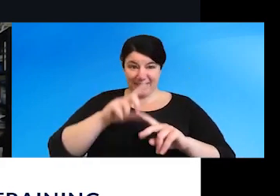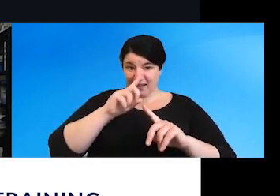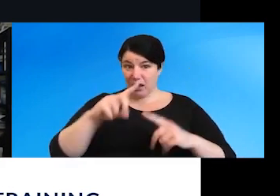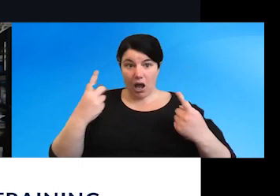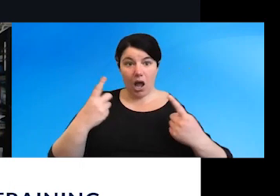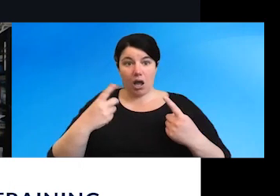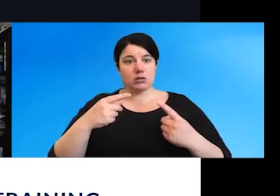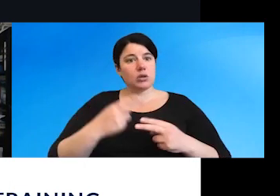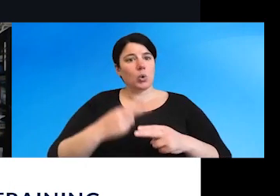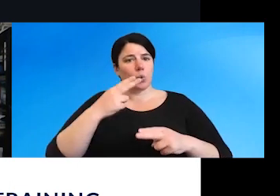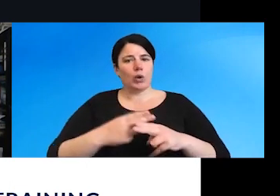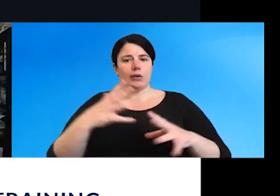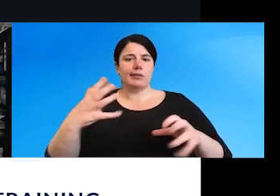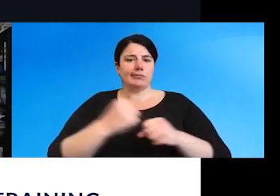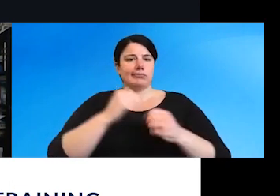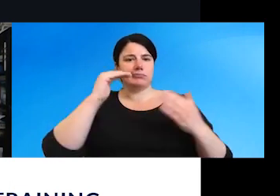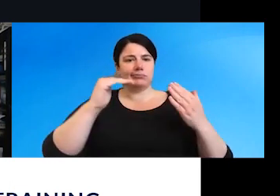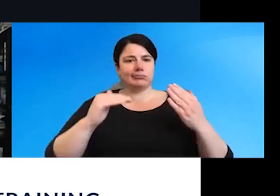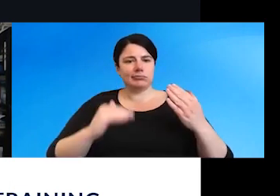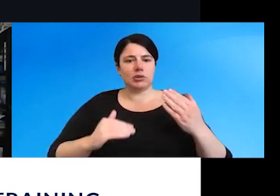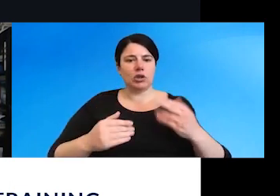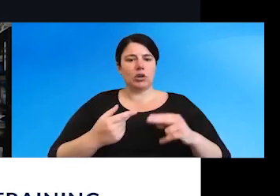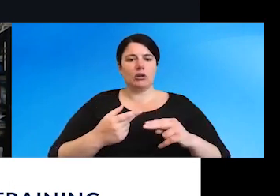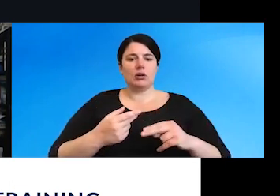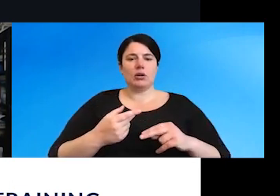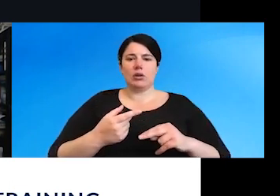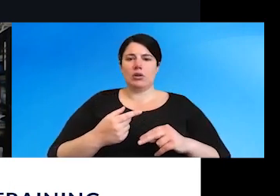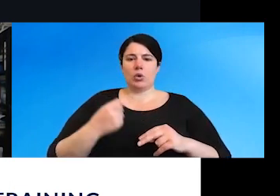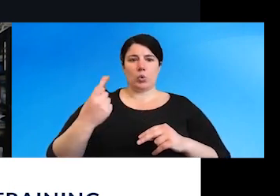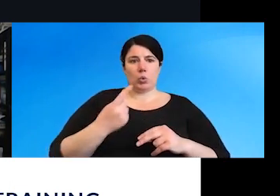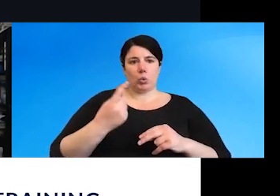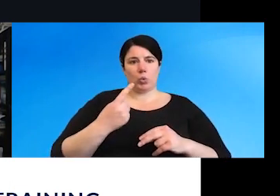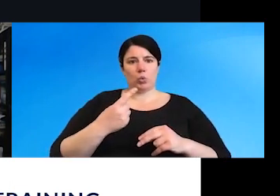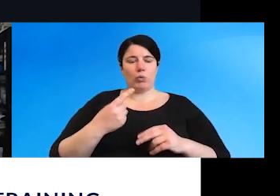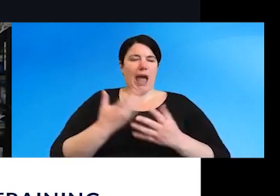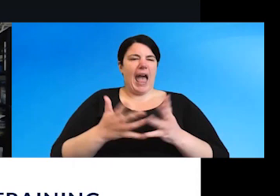overview of how you would run some media training. You could do this